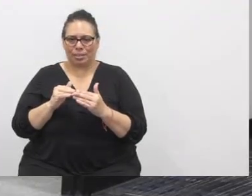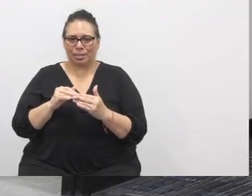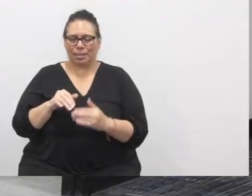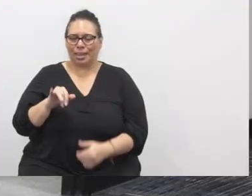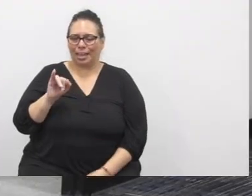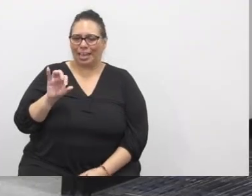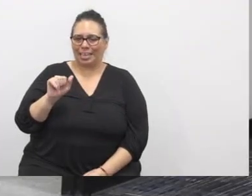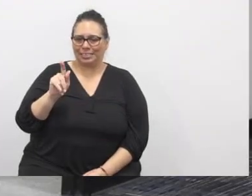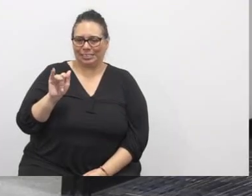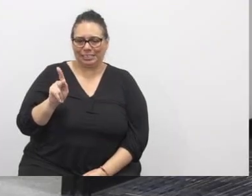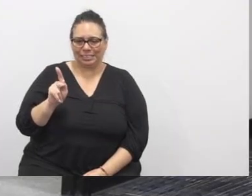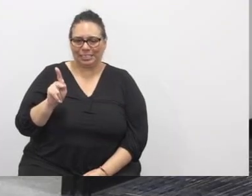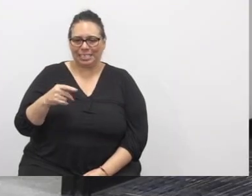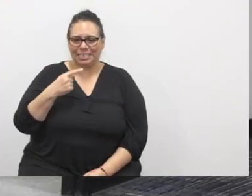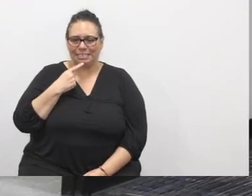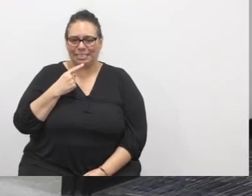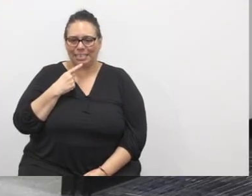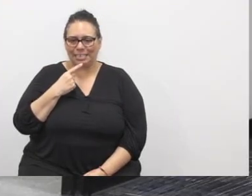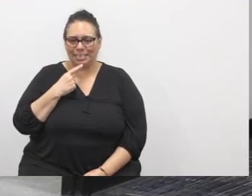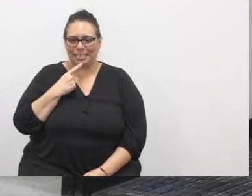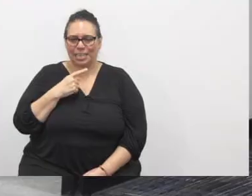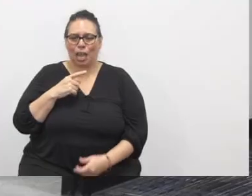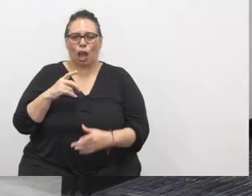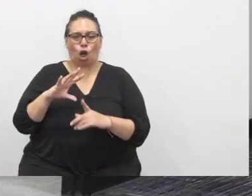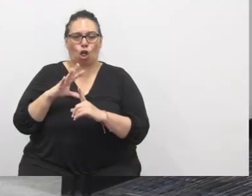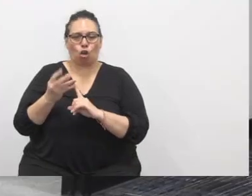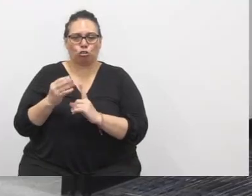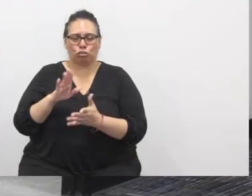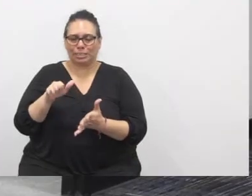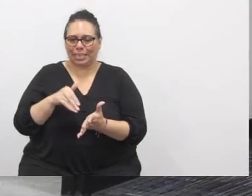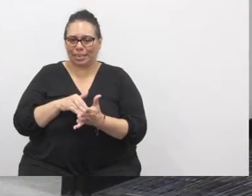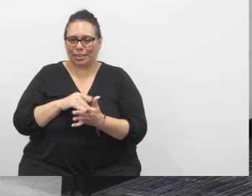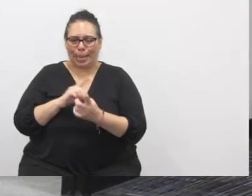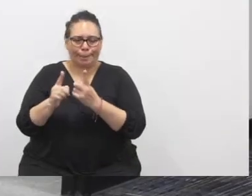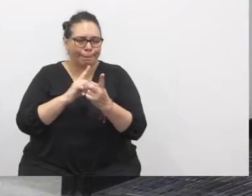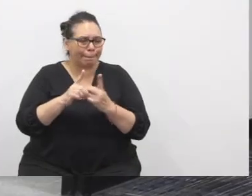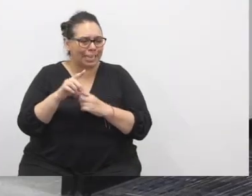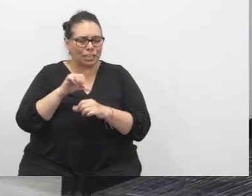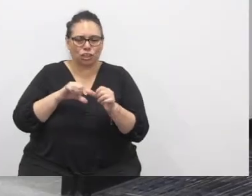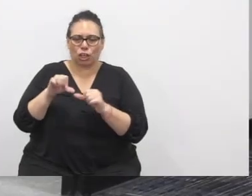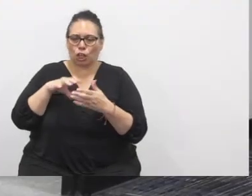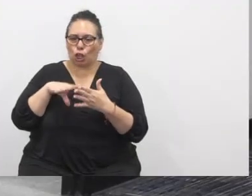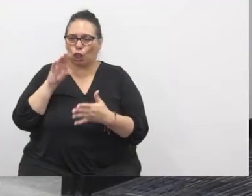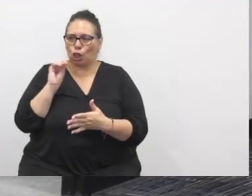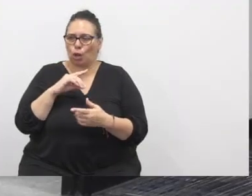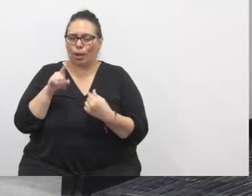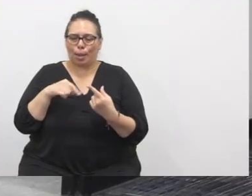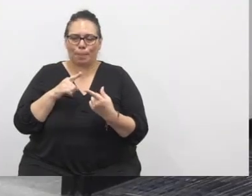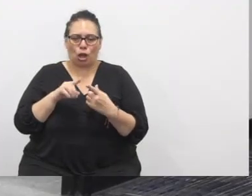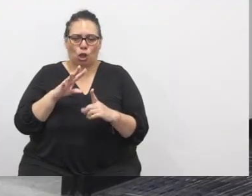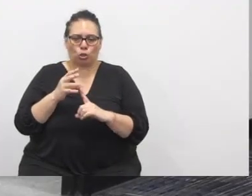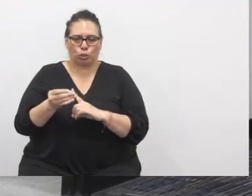having a cultural center where people could meet one another and like learn about different cultures, but making sure as well